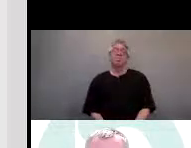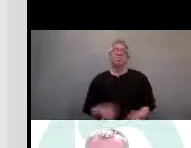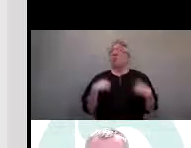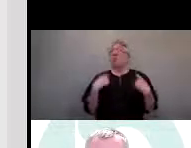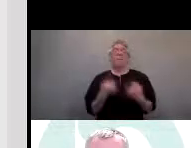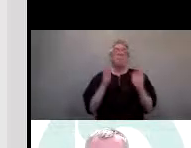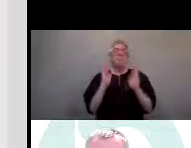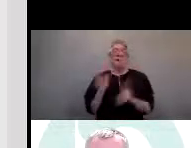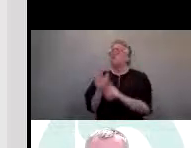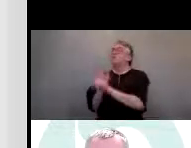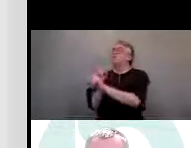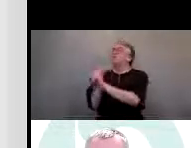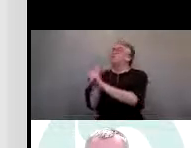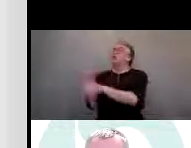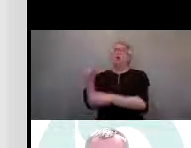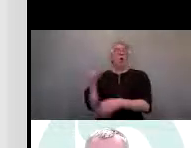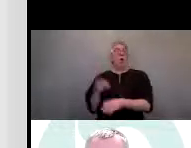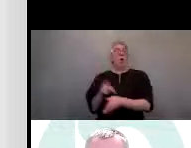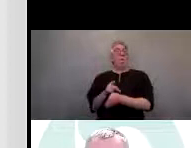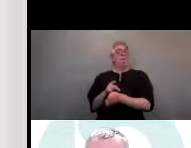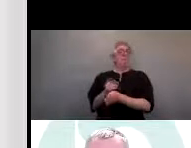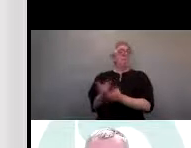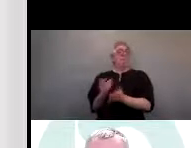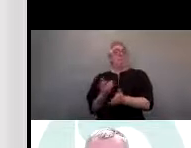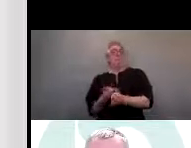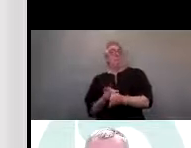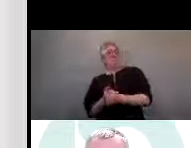them, but they need information. In this regard we need